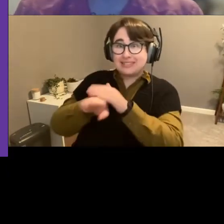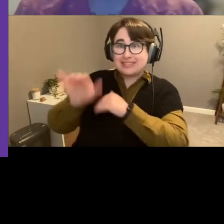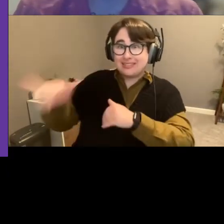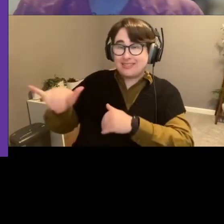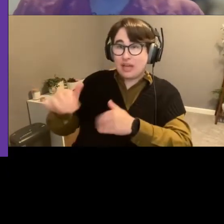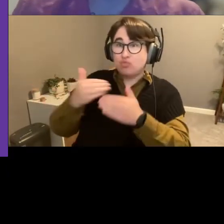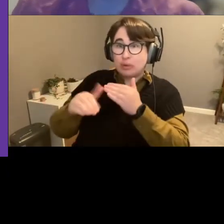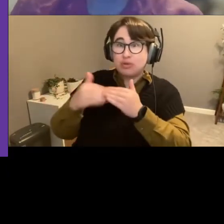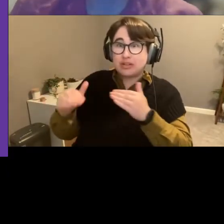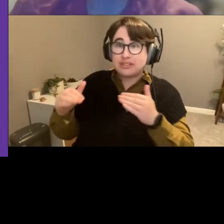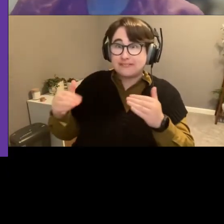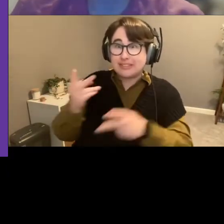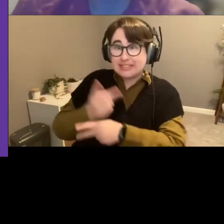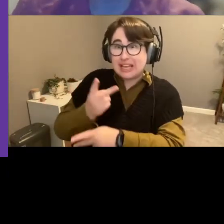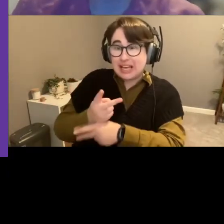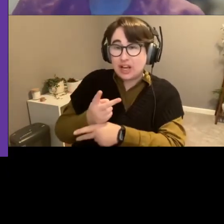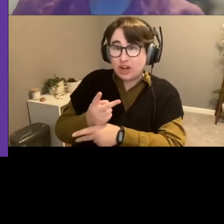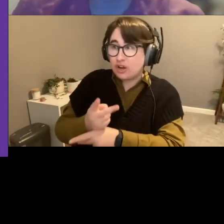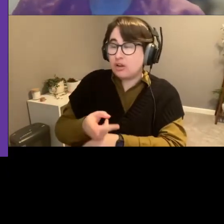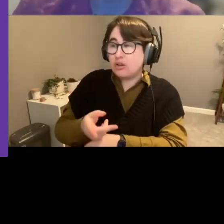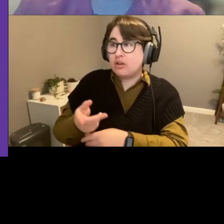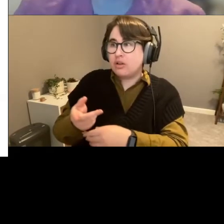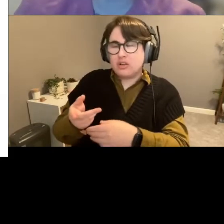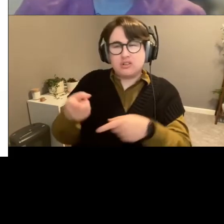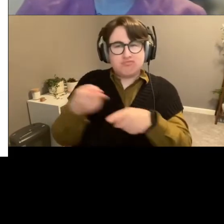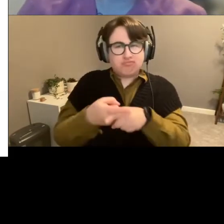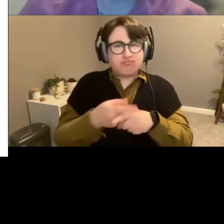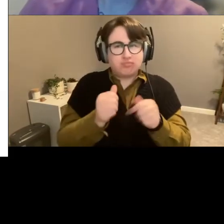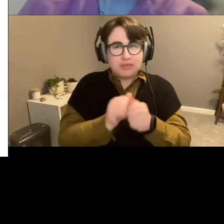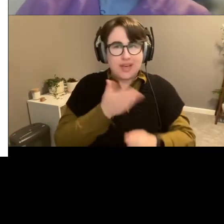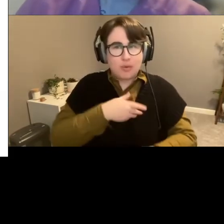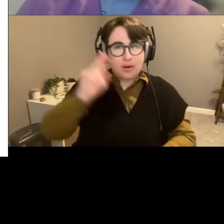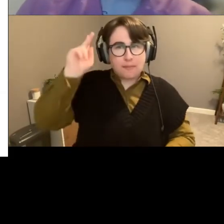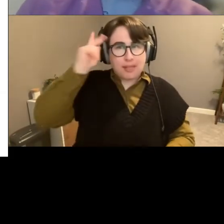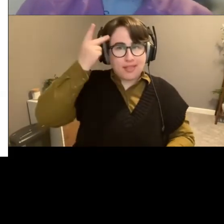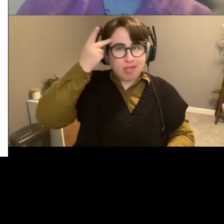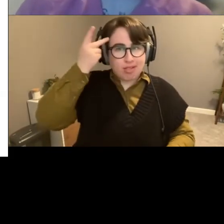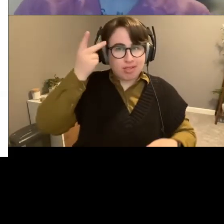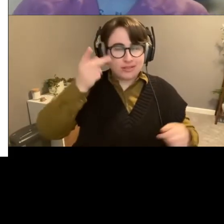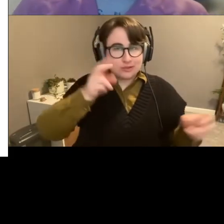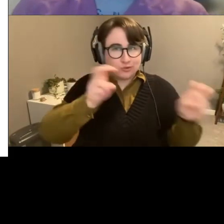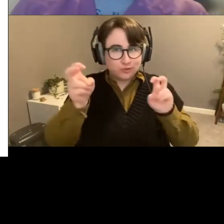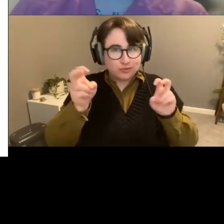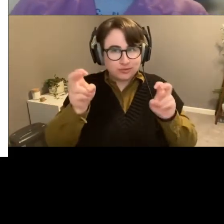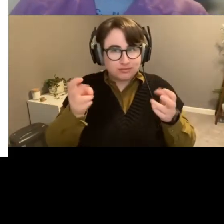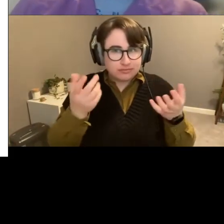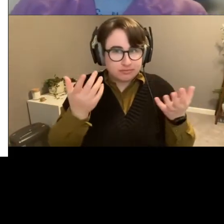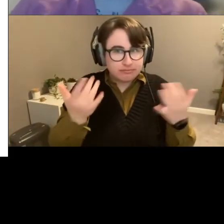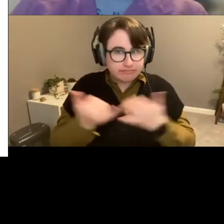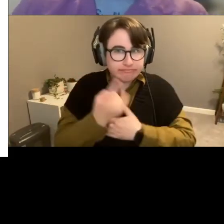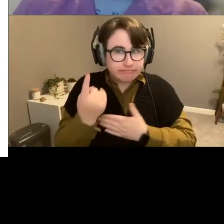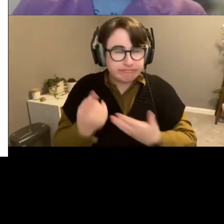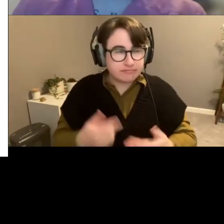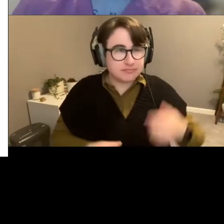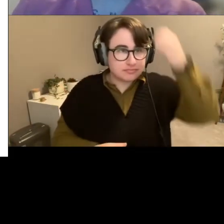can be problematic with our current political issues, we referenced this when we talked a couple weeks back,